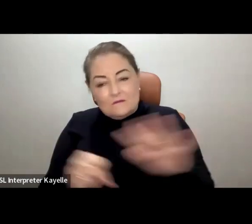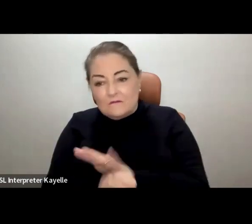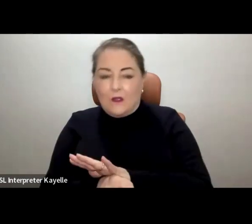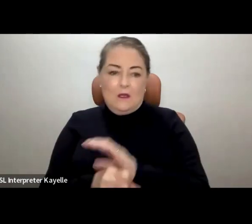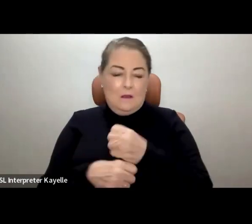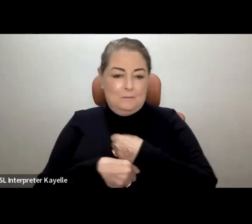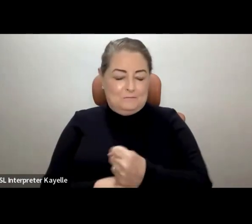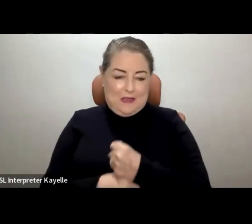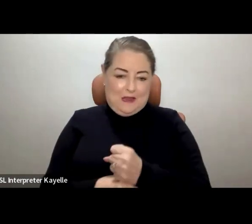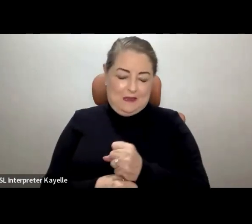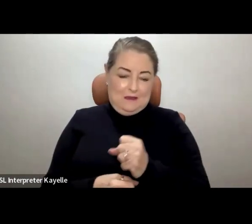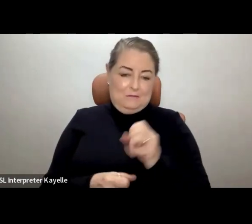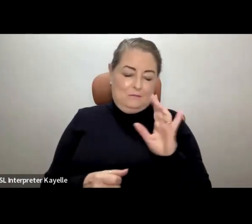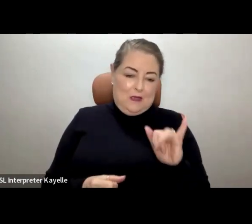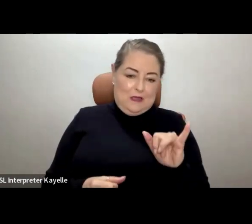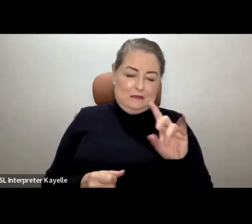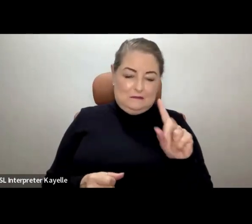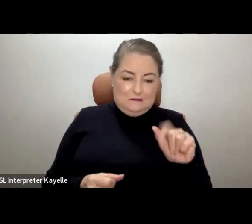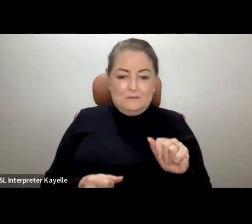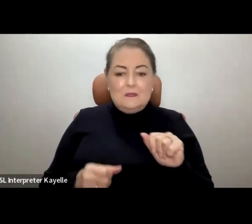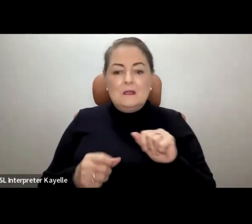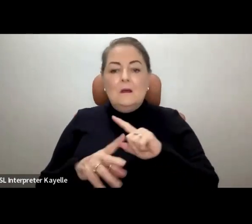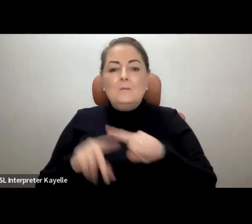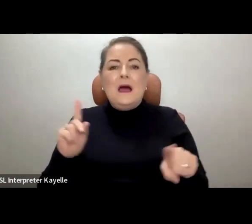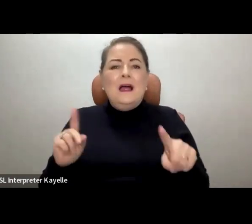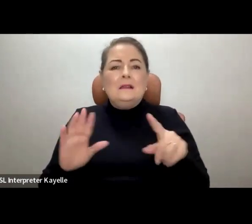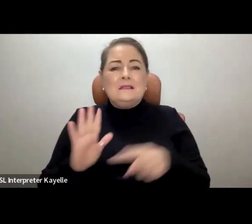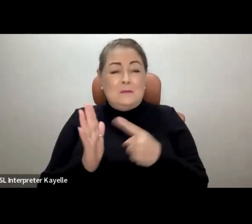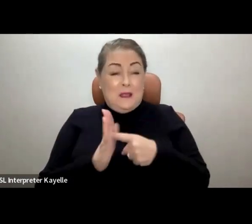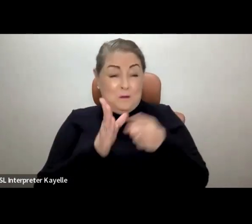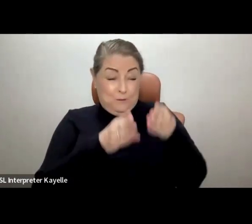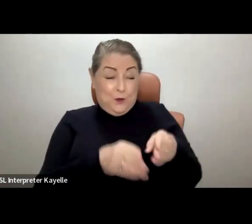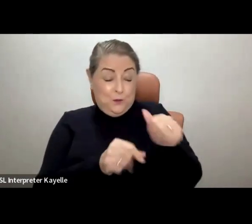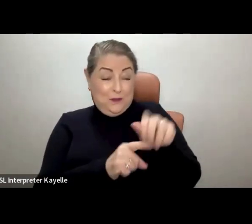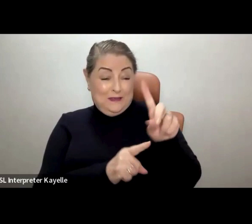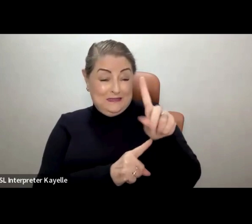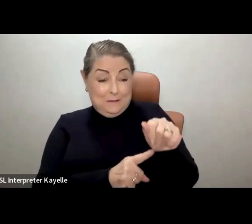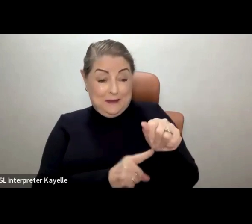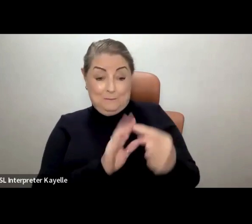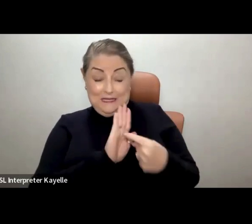sometimes the, the person with a disability being depicted, can't